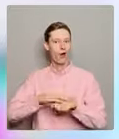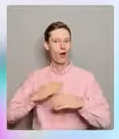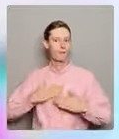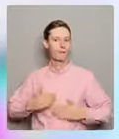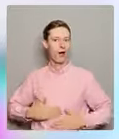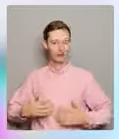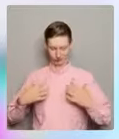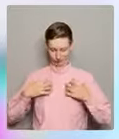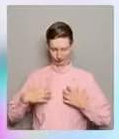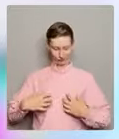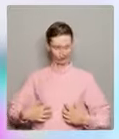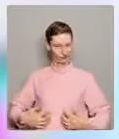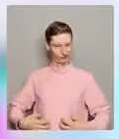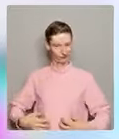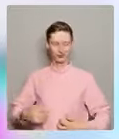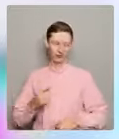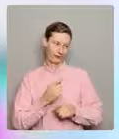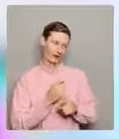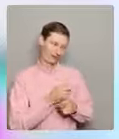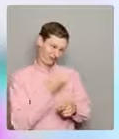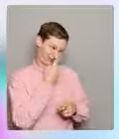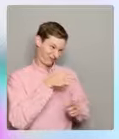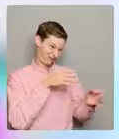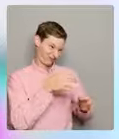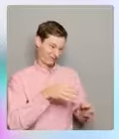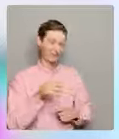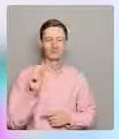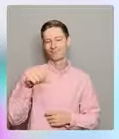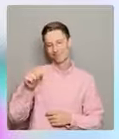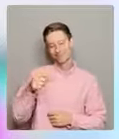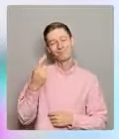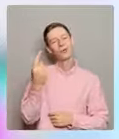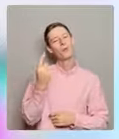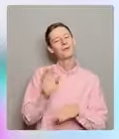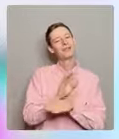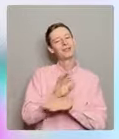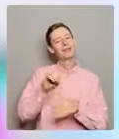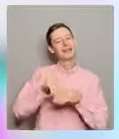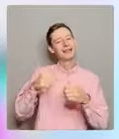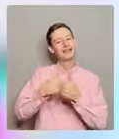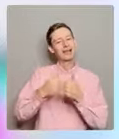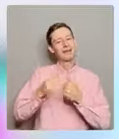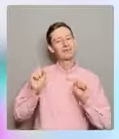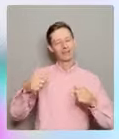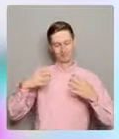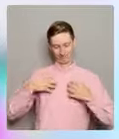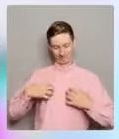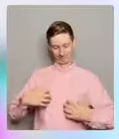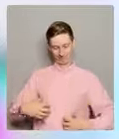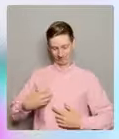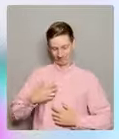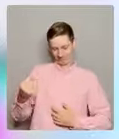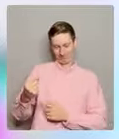Yeah, I know exactly where you're going with this. Yeah, so there's this feature where a player can grab items off their chest, like a grenade